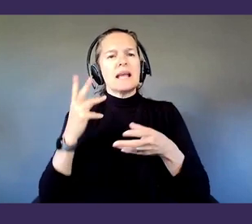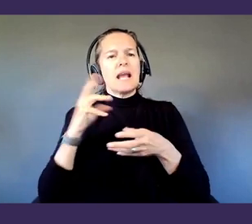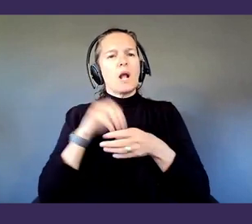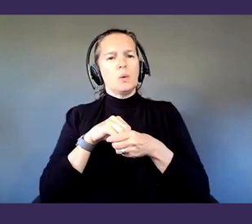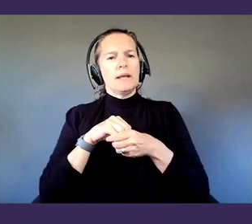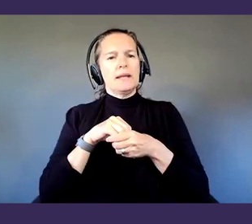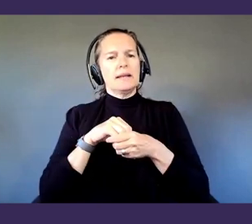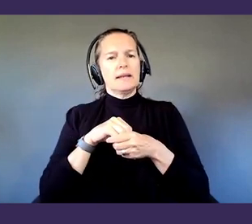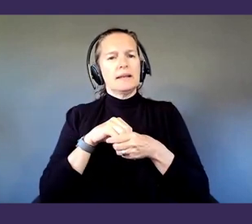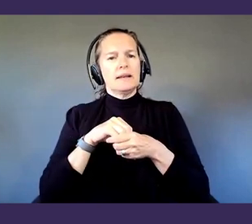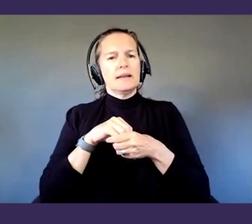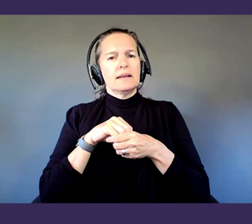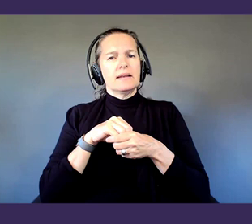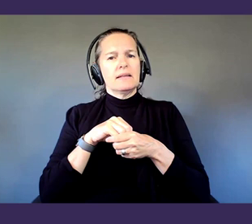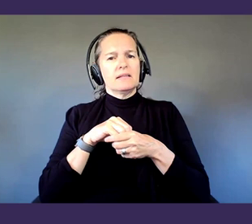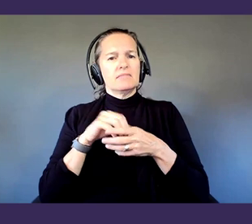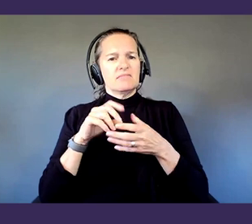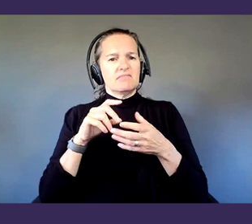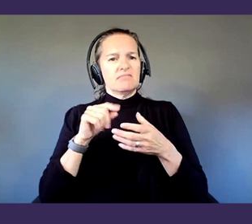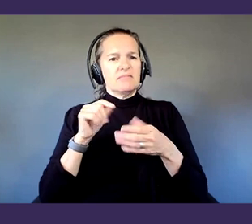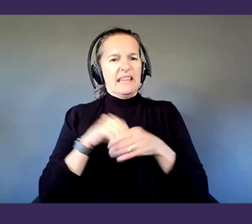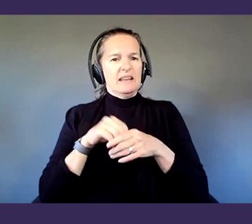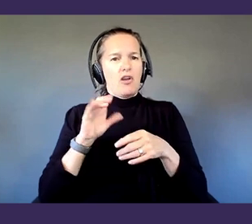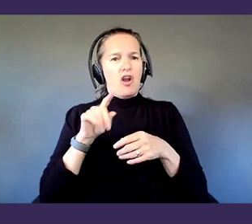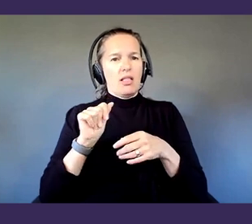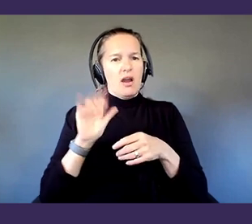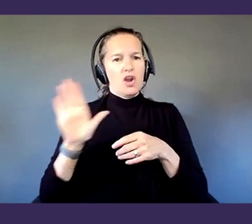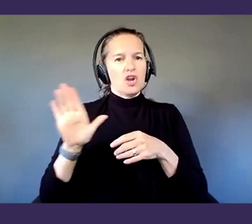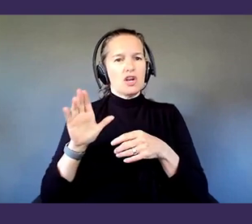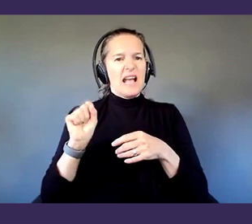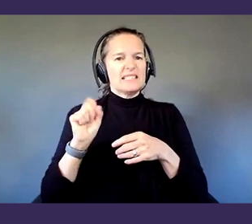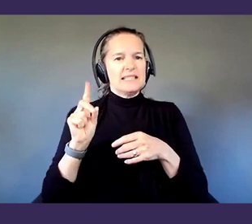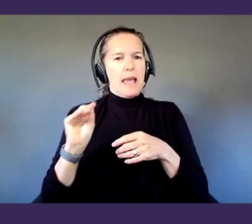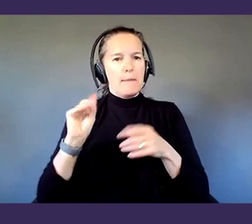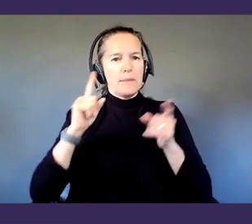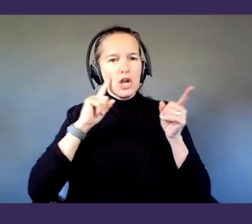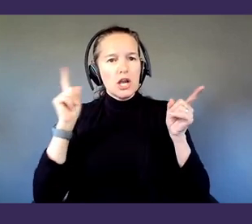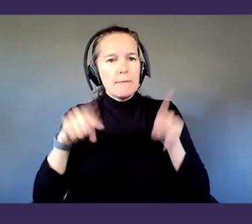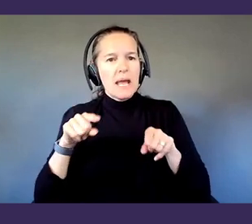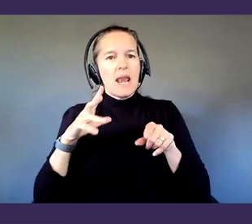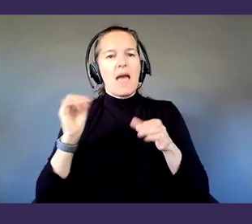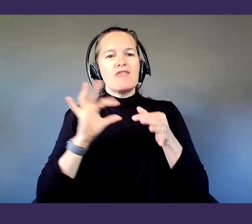in Karla's supported decision-making agreement and related documents.